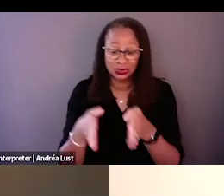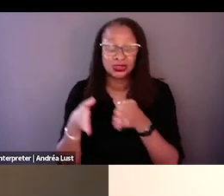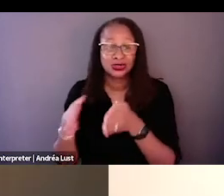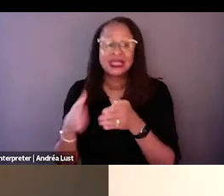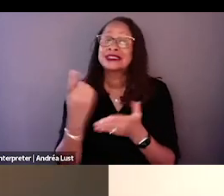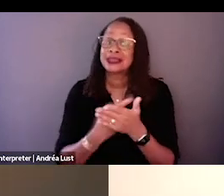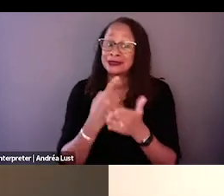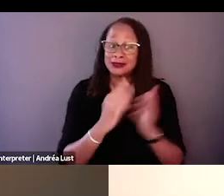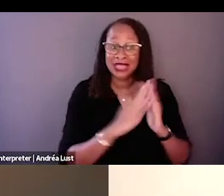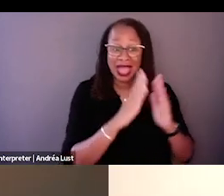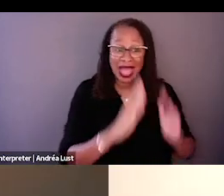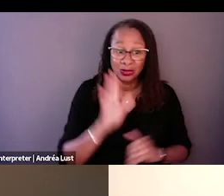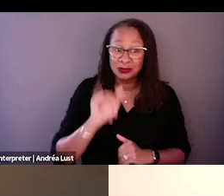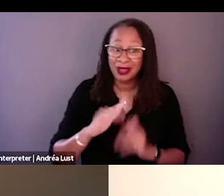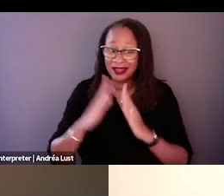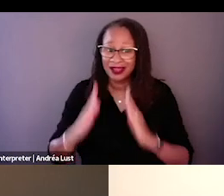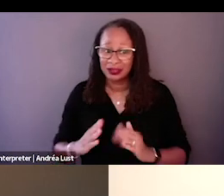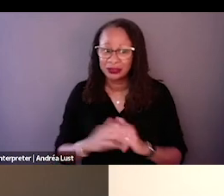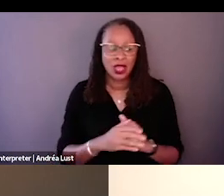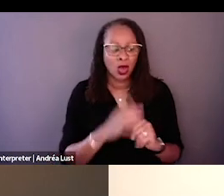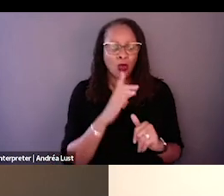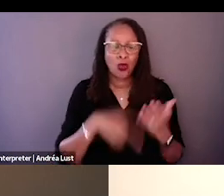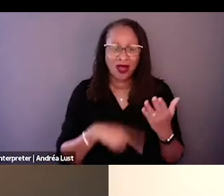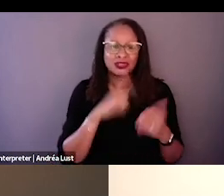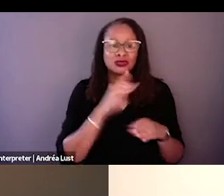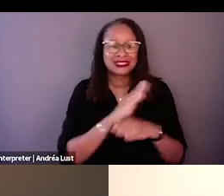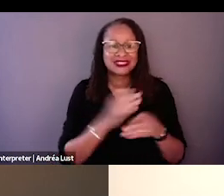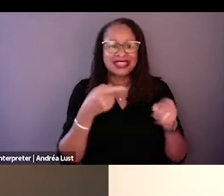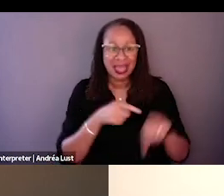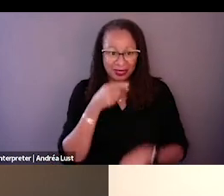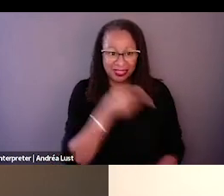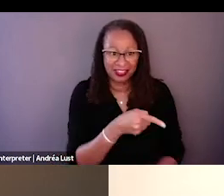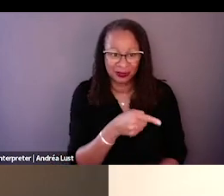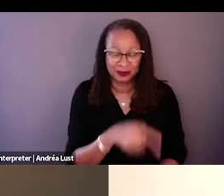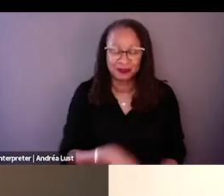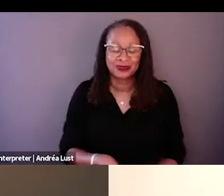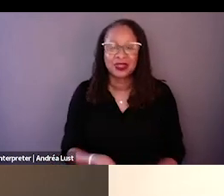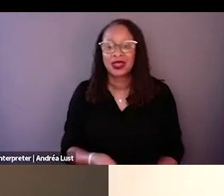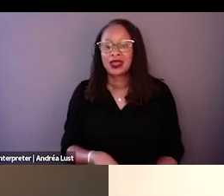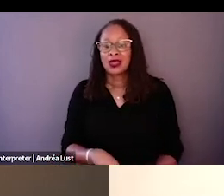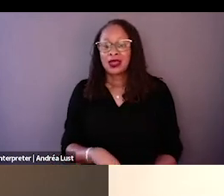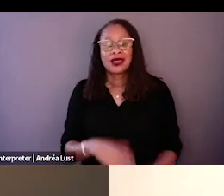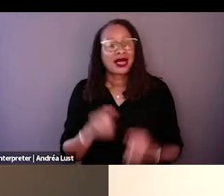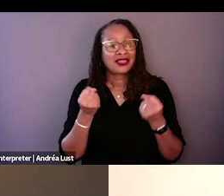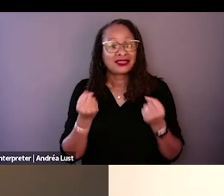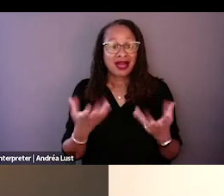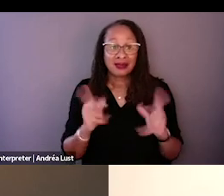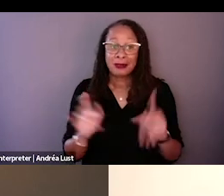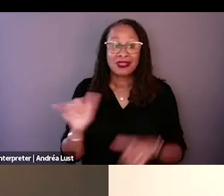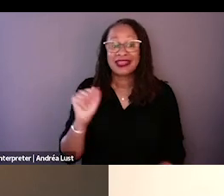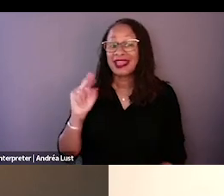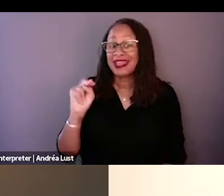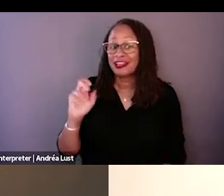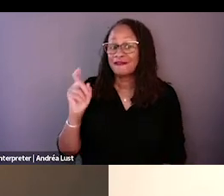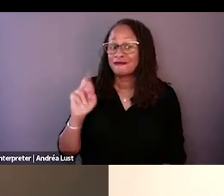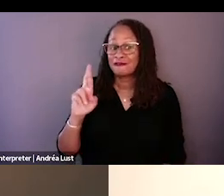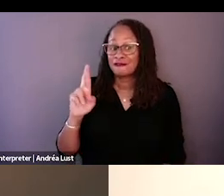documentaries, especially when it comes to the holocaust, tend to be both sensational and